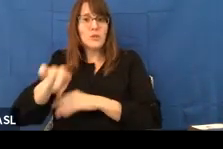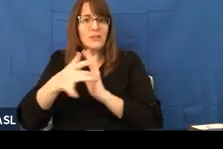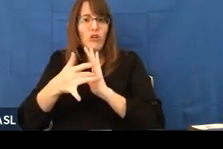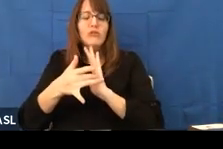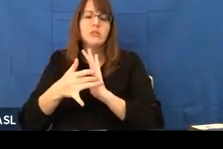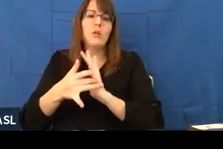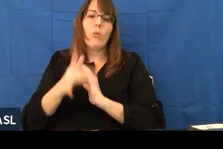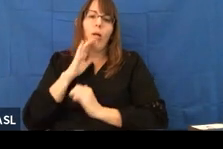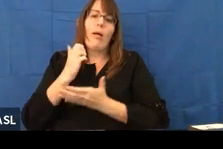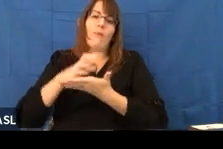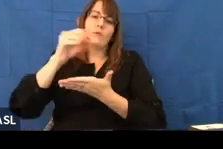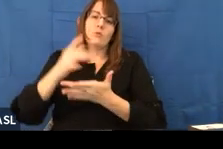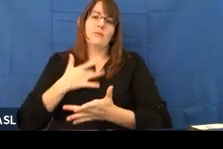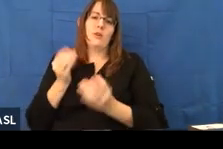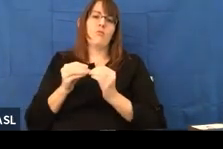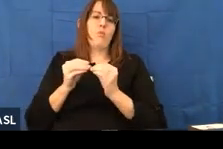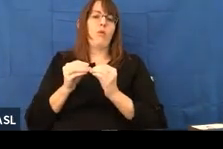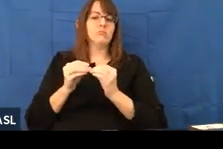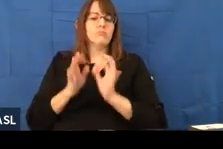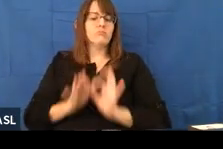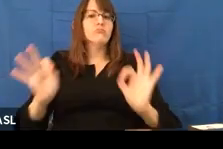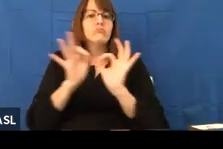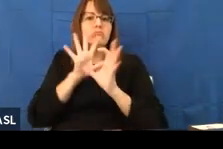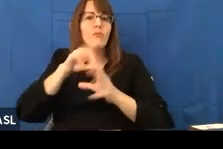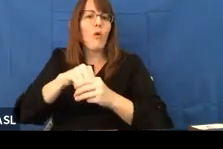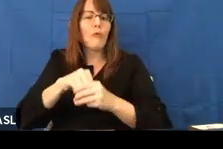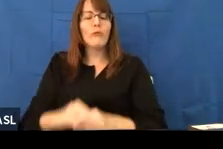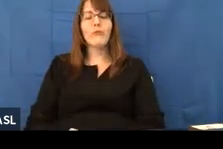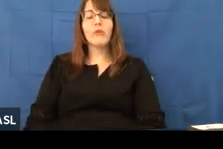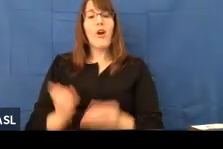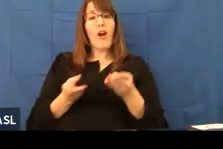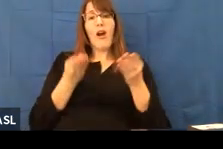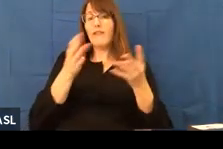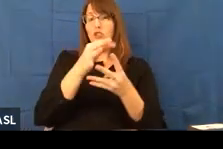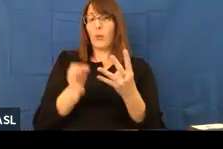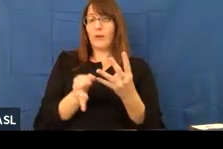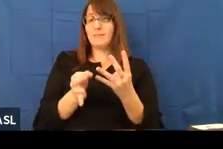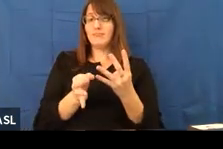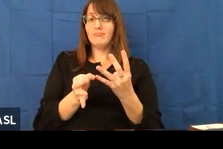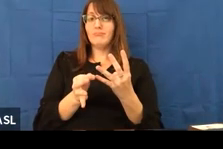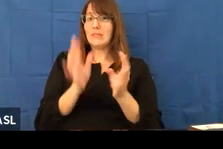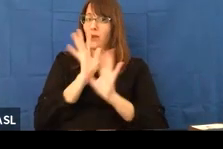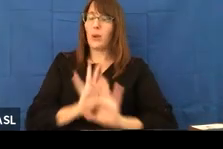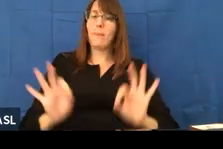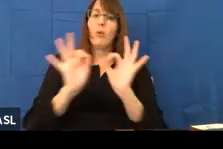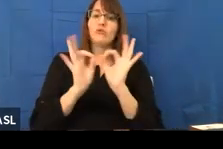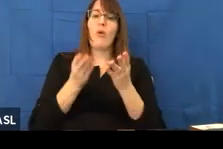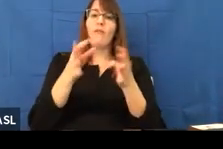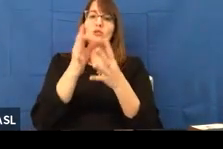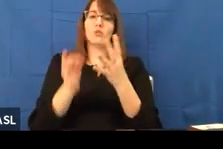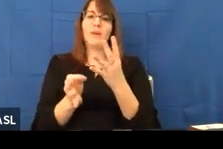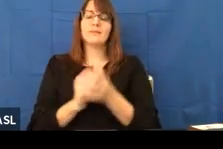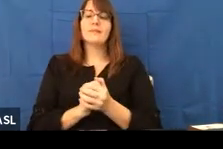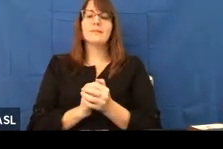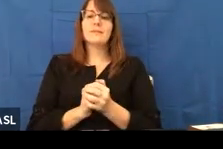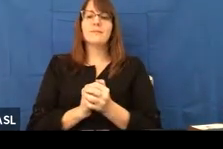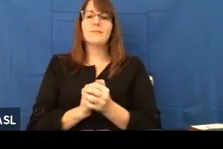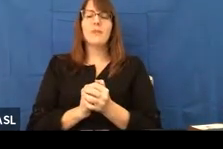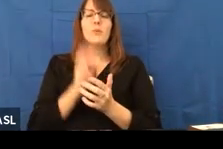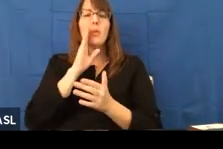Jewyl Alderson Clarke, SDCOE: In a really meaningful way offering choice is a key piece of this puzzle and we will share a little bit about some of the choice boards that we've seen.